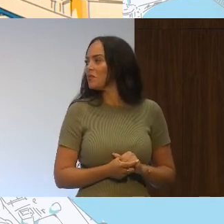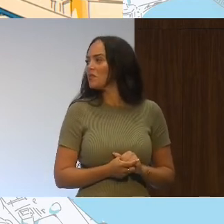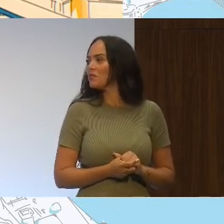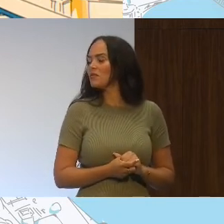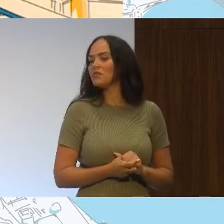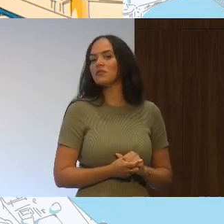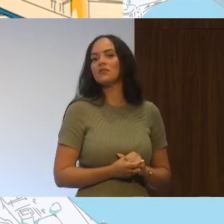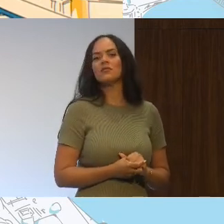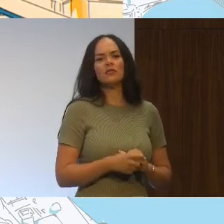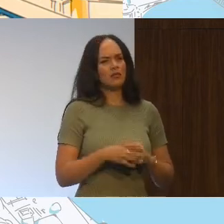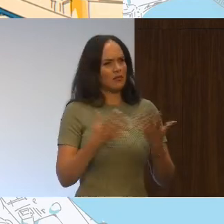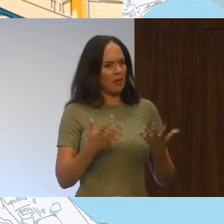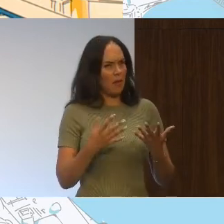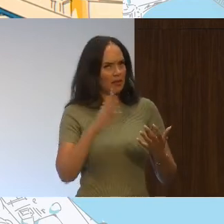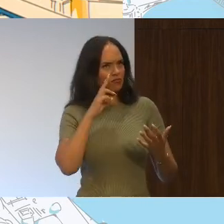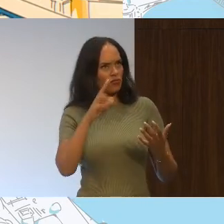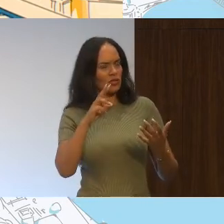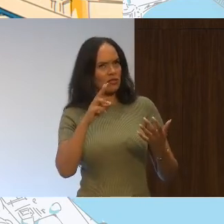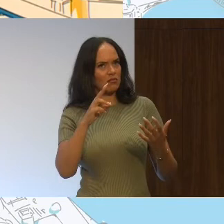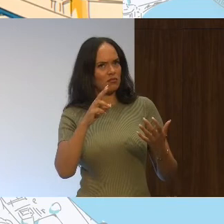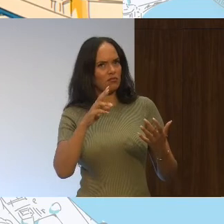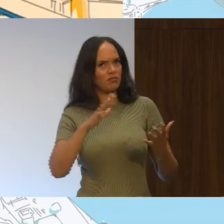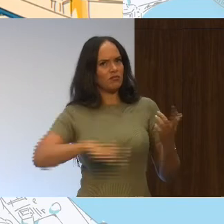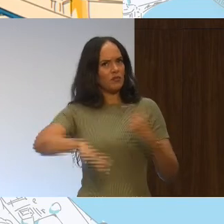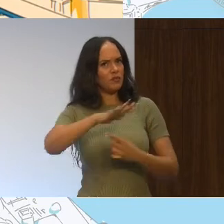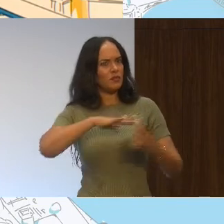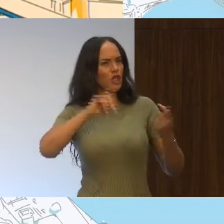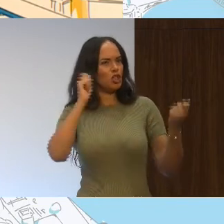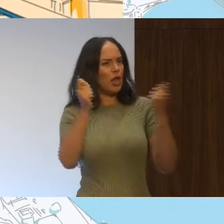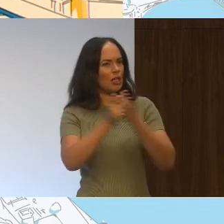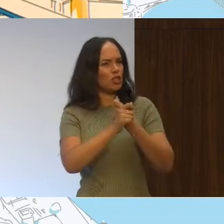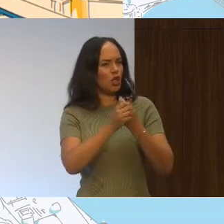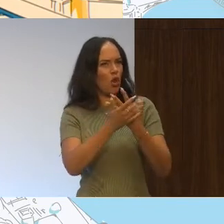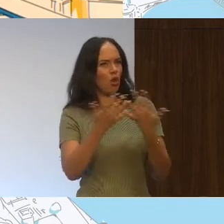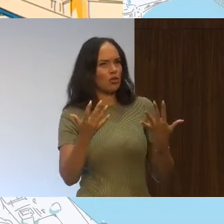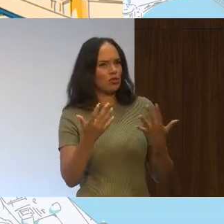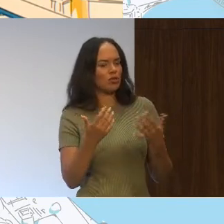I mean, when I entered the headache, there was triptan and was just discovered at that time and there was nothing else.